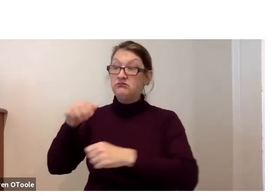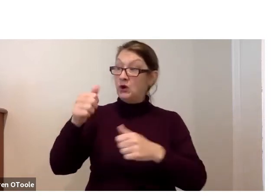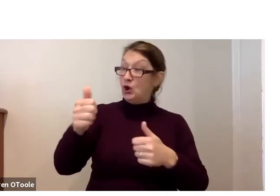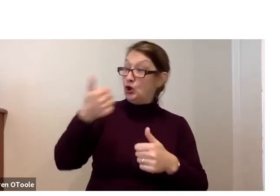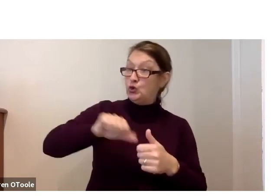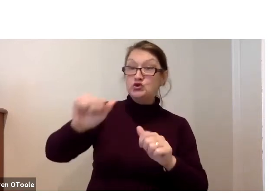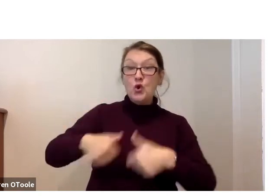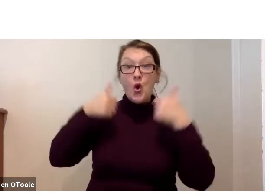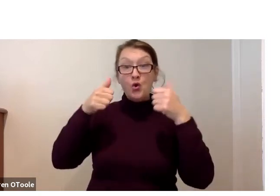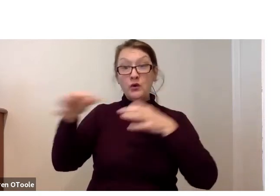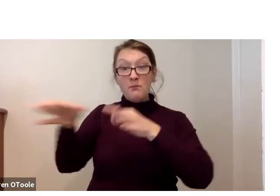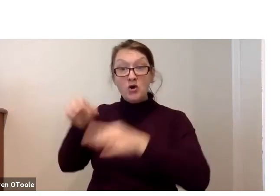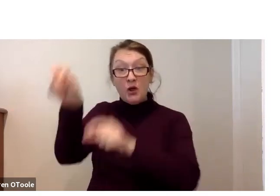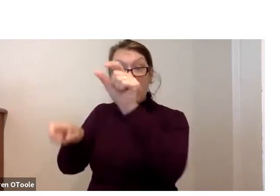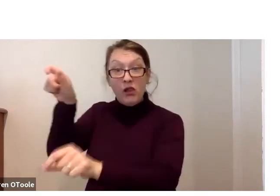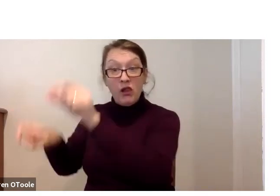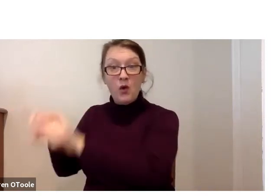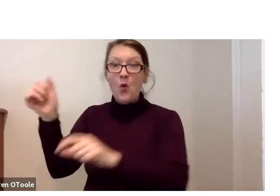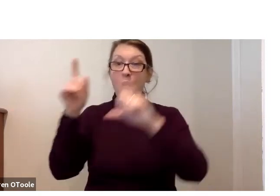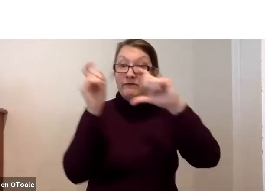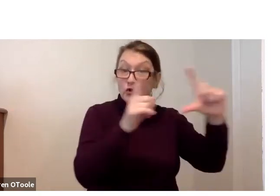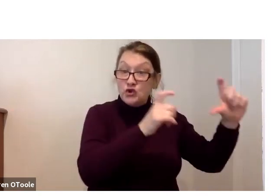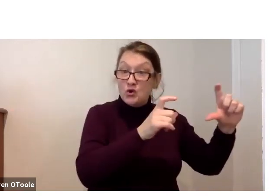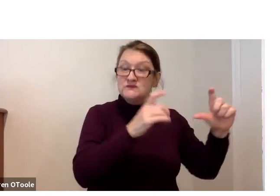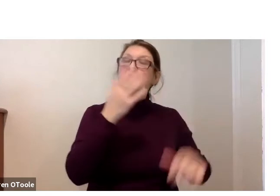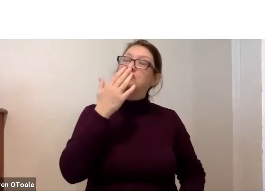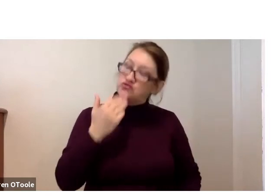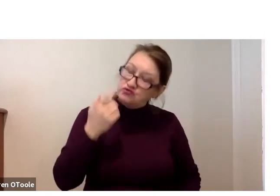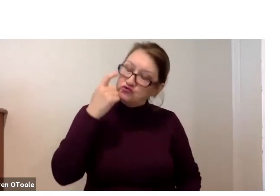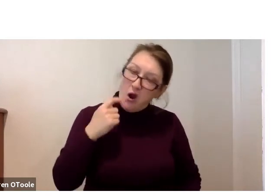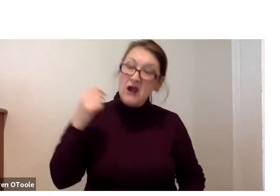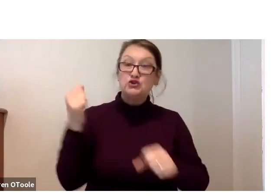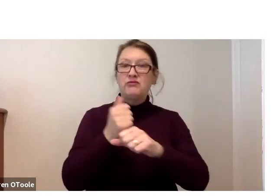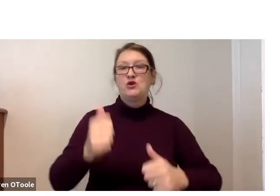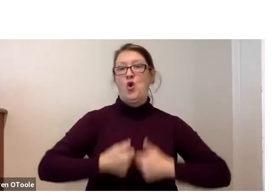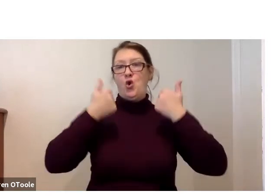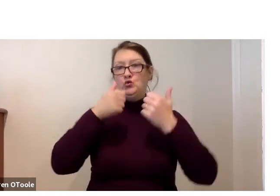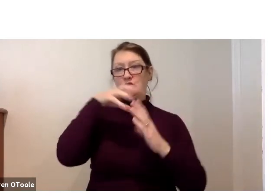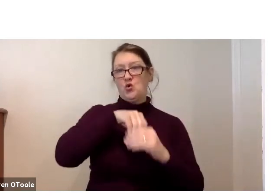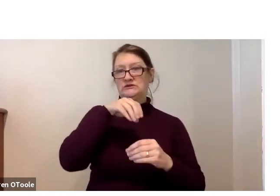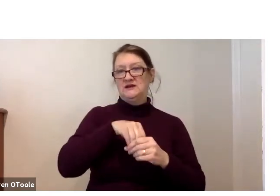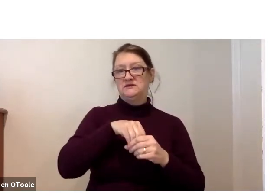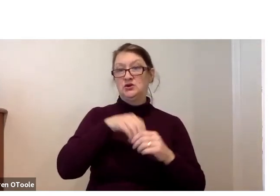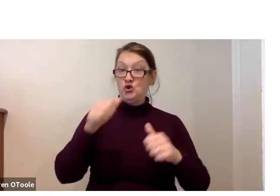Always try and create your own content, your own representation.